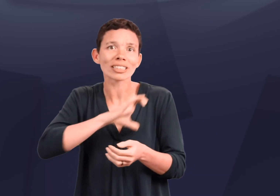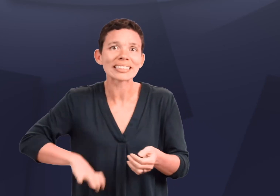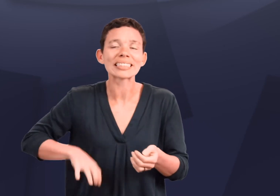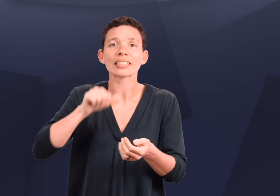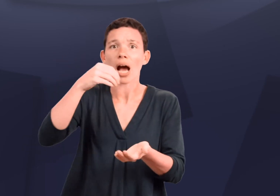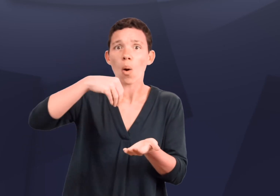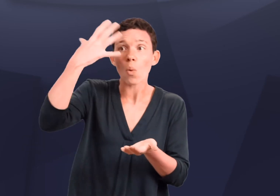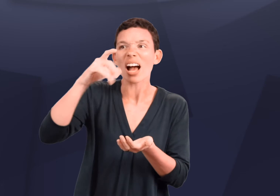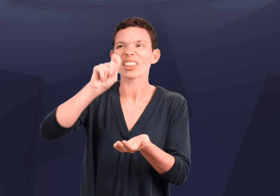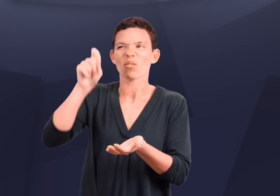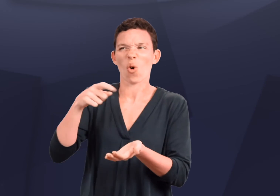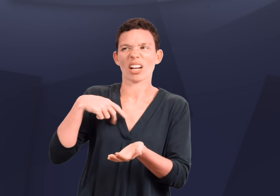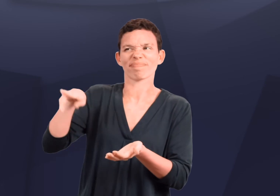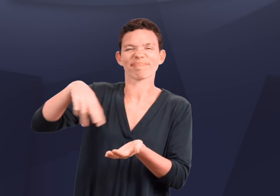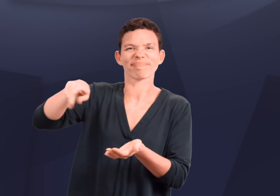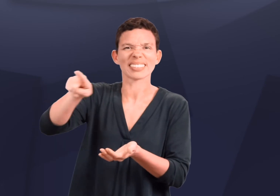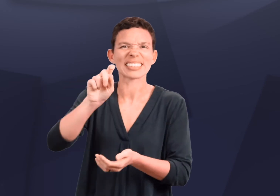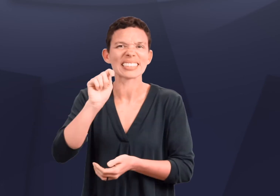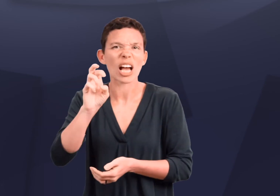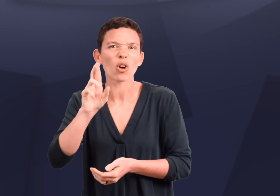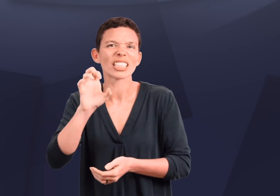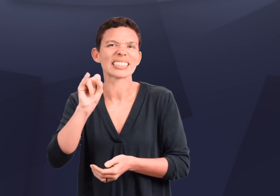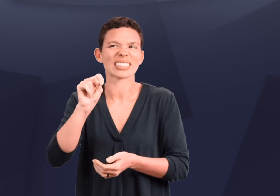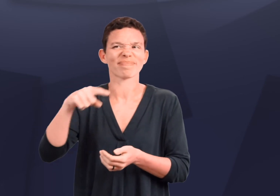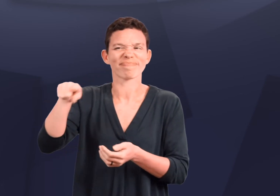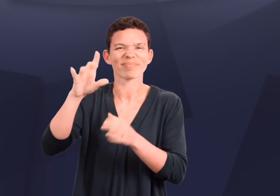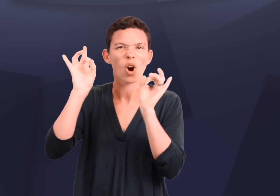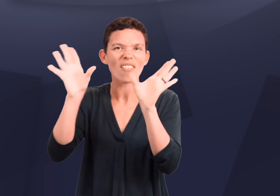of a different religion or not Christian and/or not white.